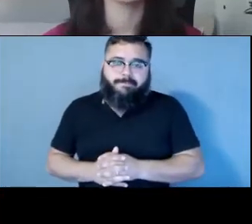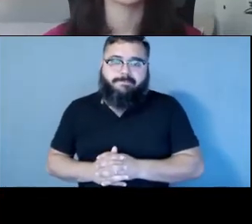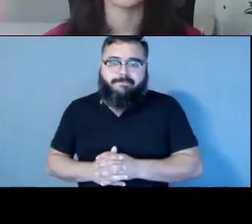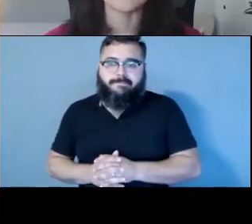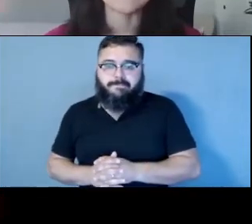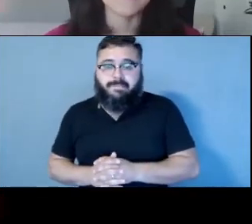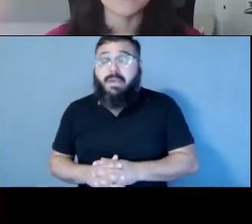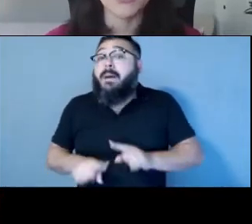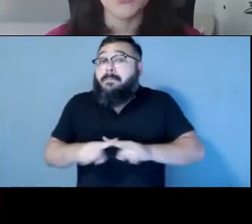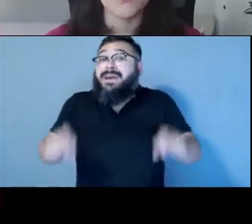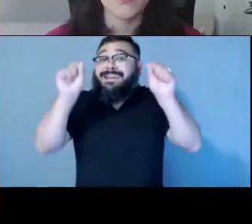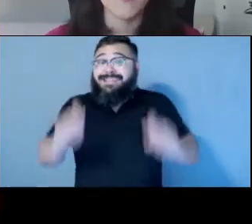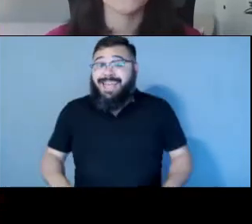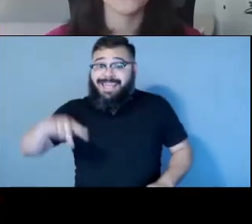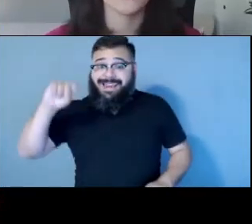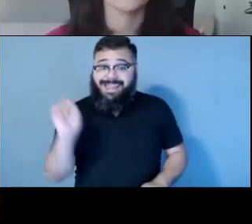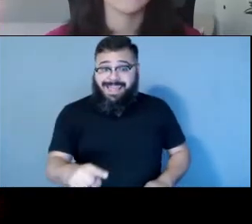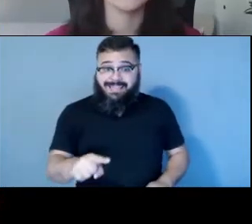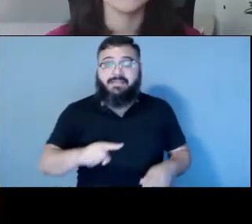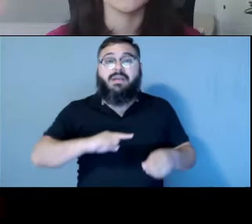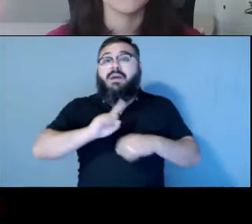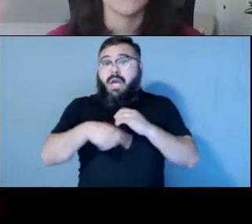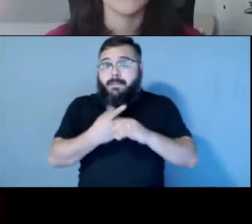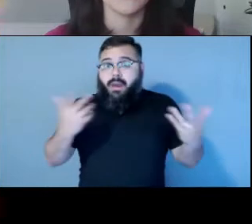But they can ask you about the qualifications for,